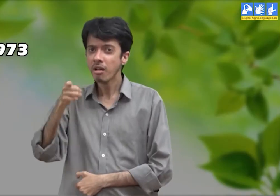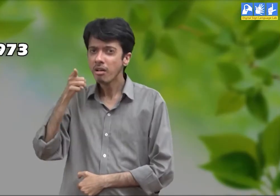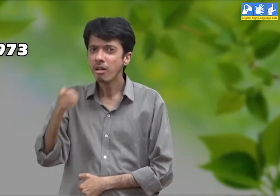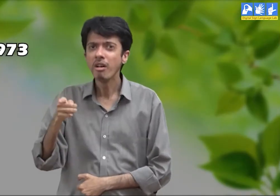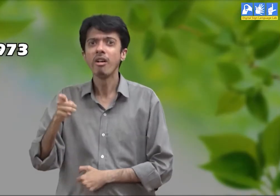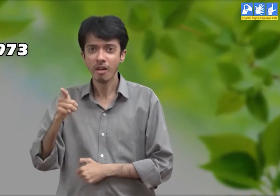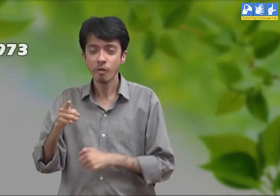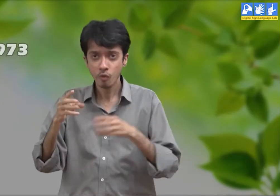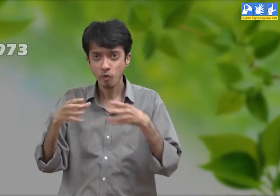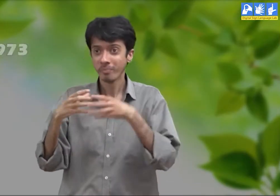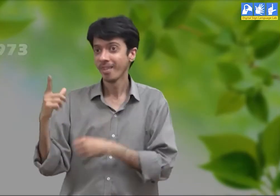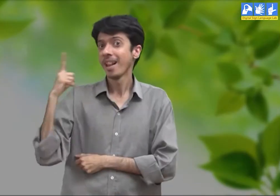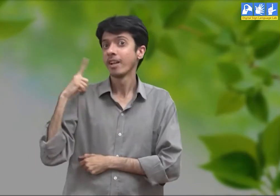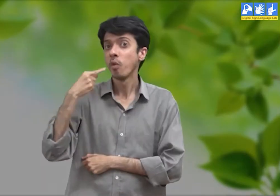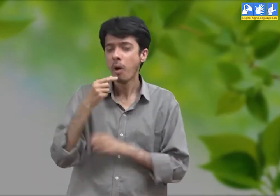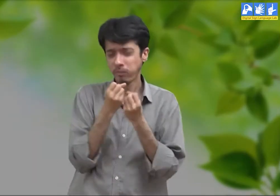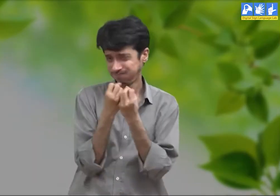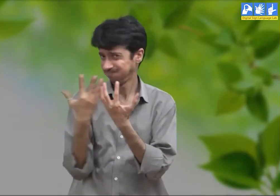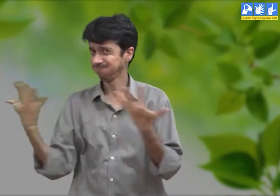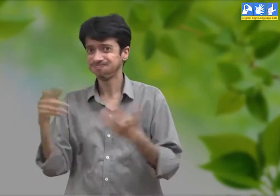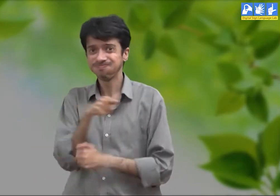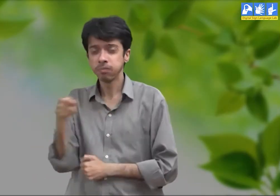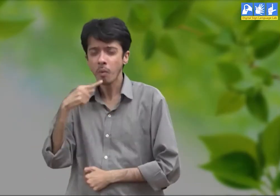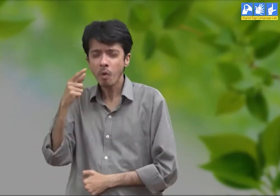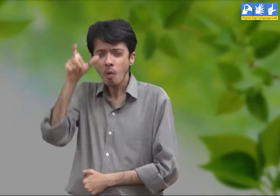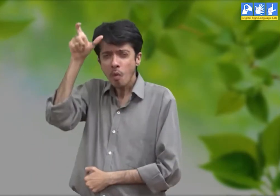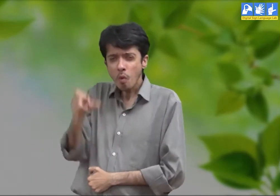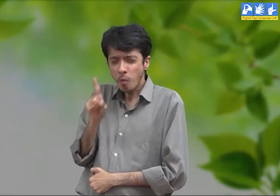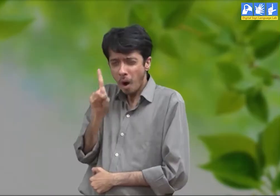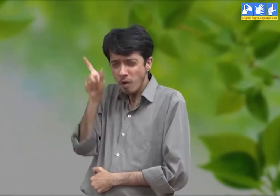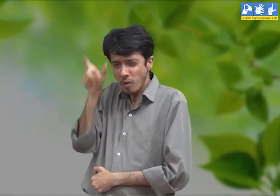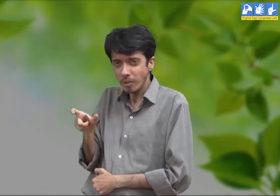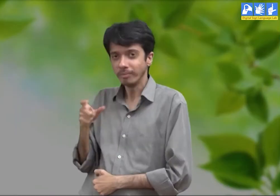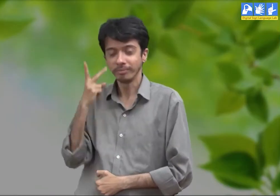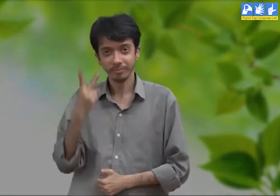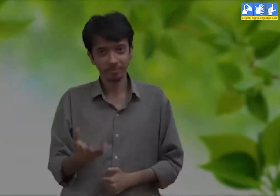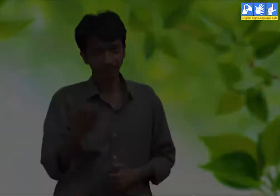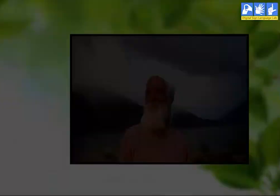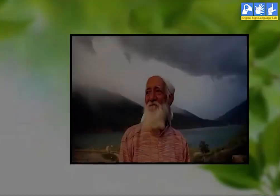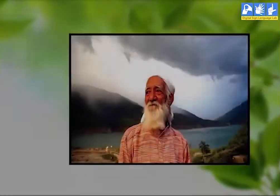There were many leader of the Chipko Movement. But one of the most prominent leader was Sunderlal Bahuguna.